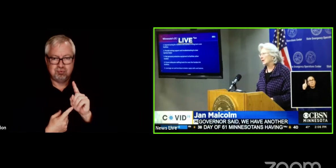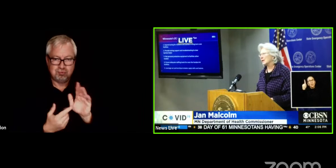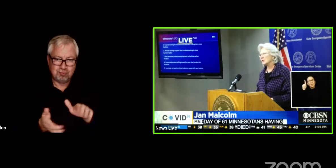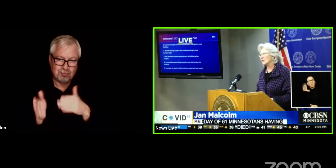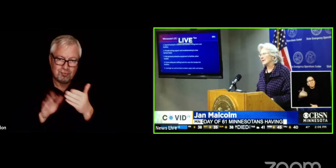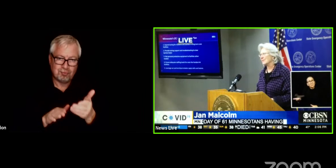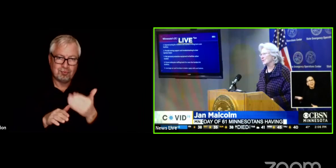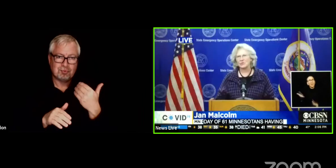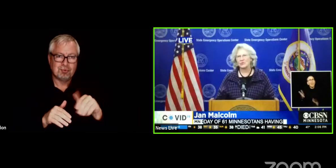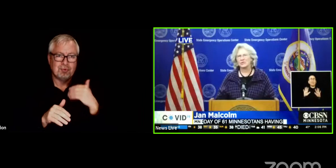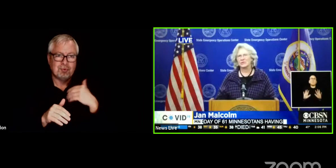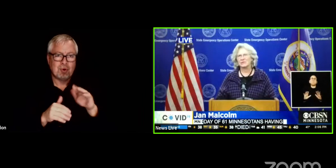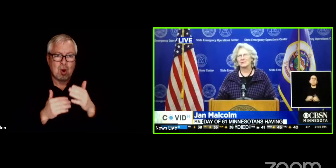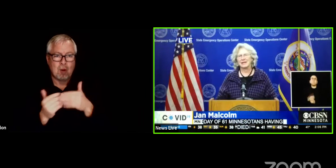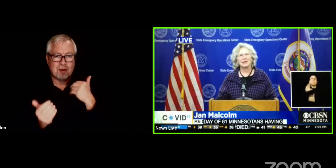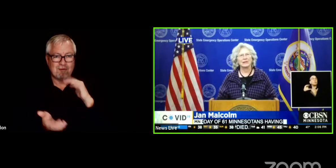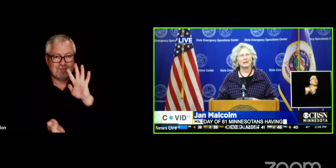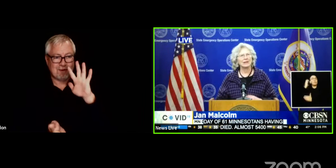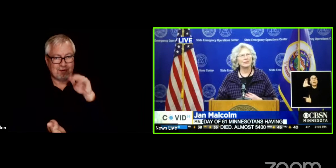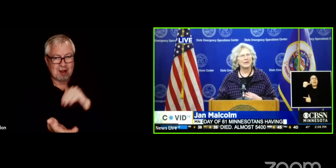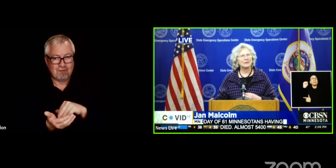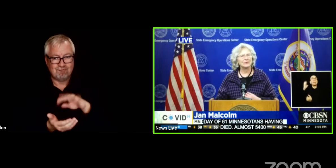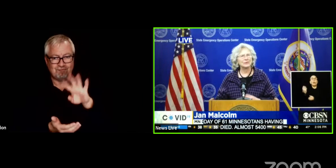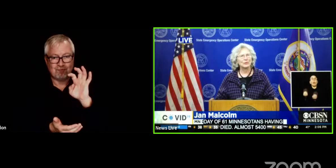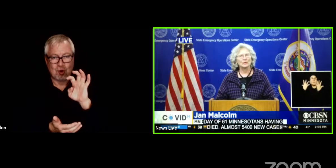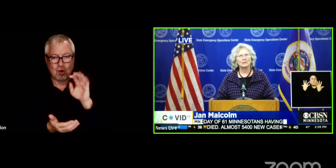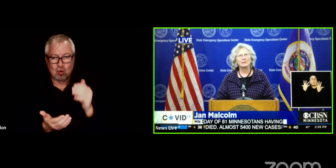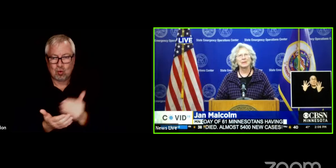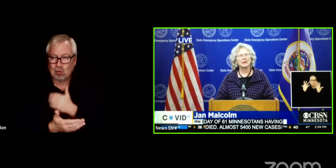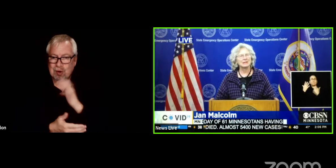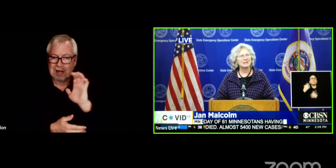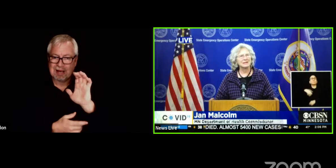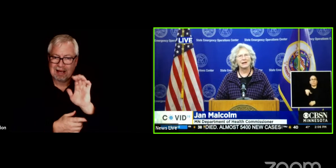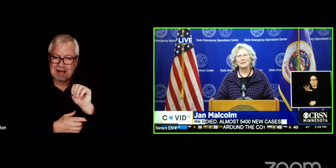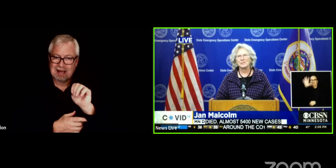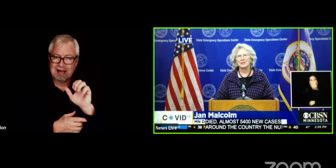COUNTRY, THE NUMBERS EVER STAGGERING. 100,000 TOTAL AMERICANS IN THE HOSPITAL.